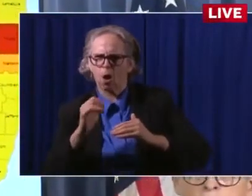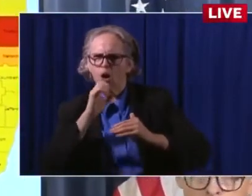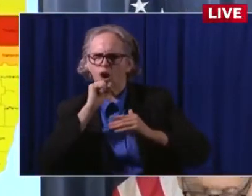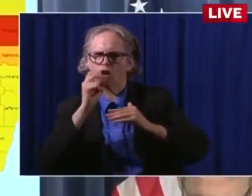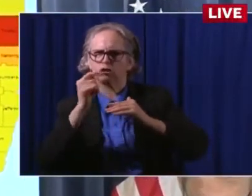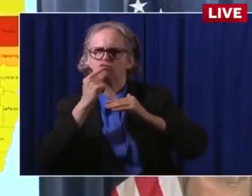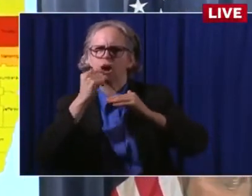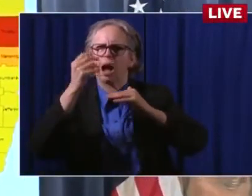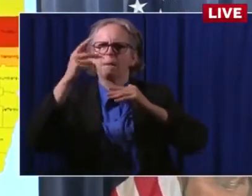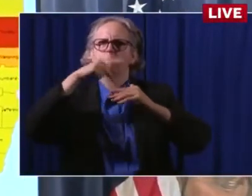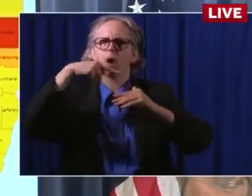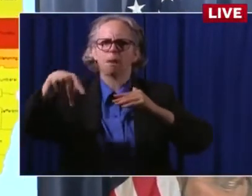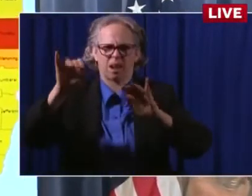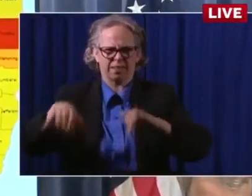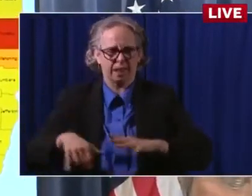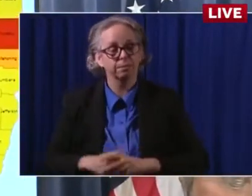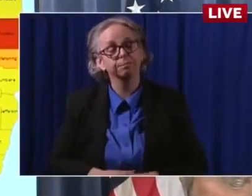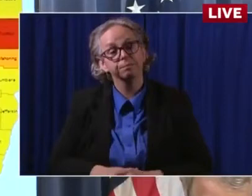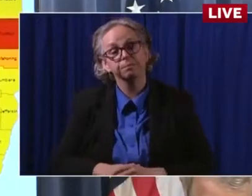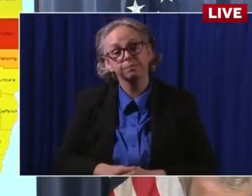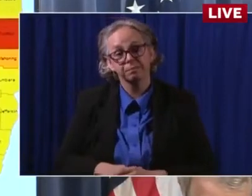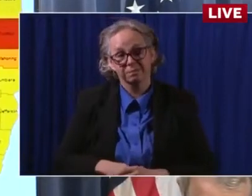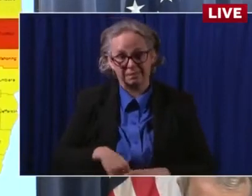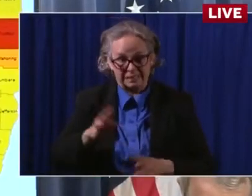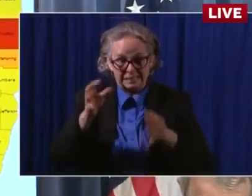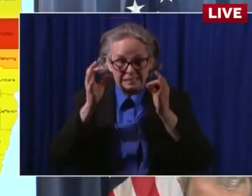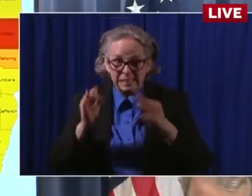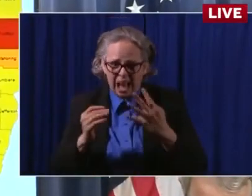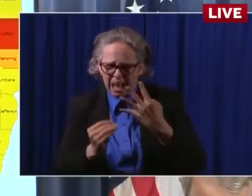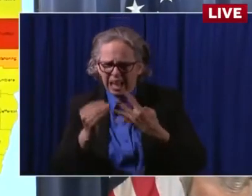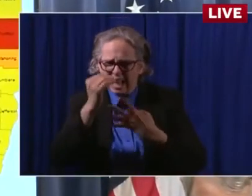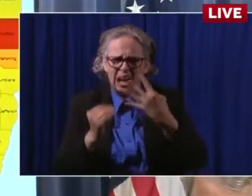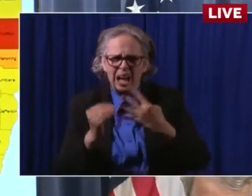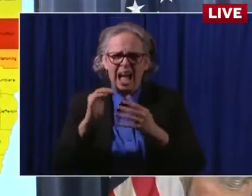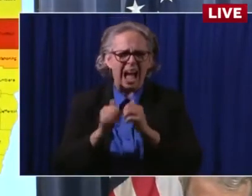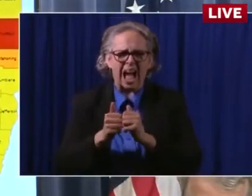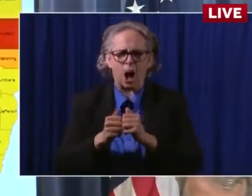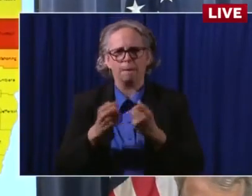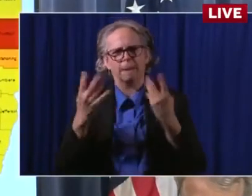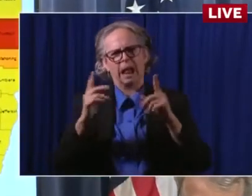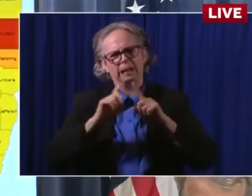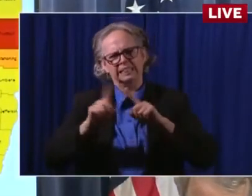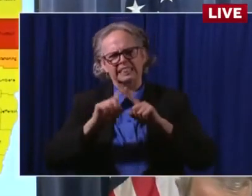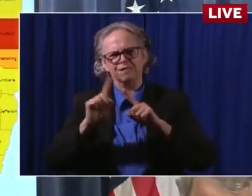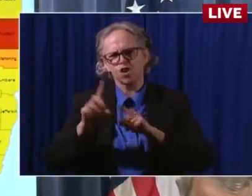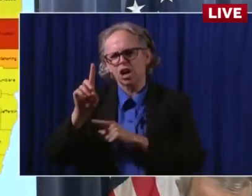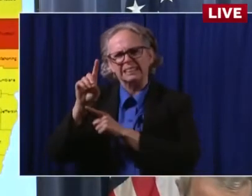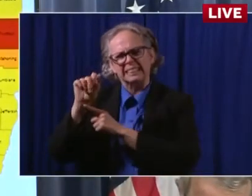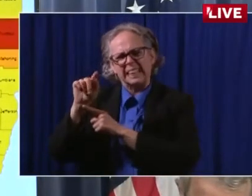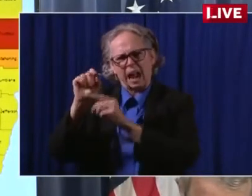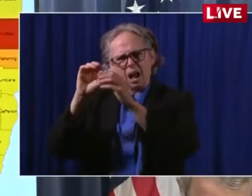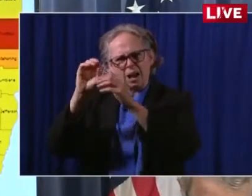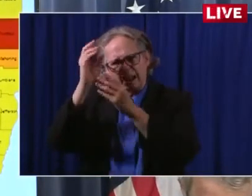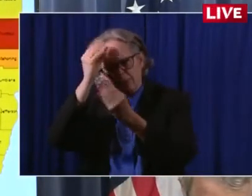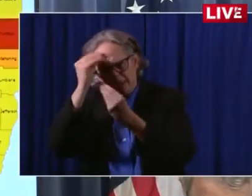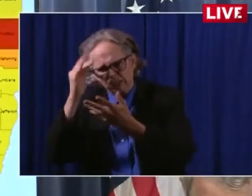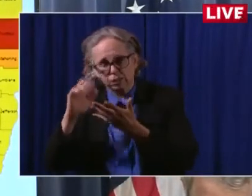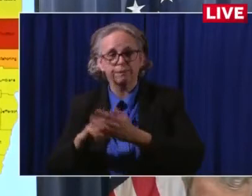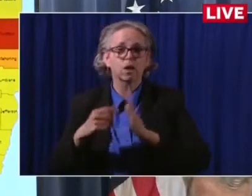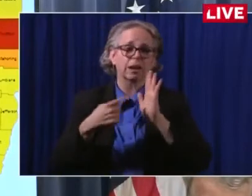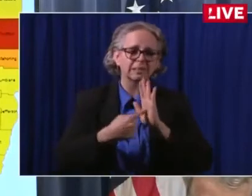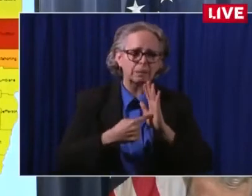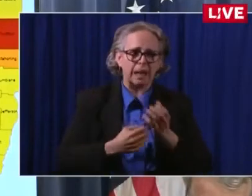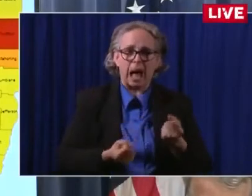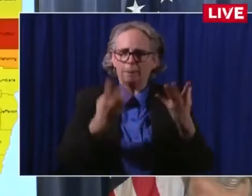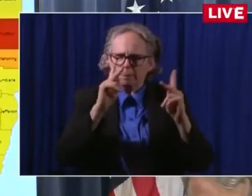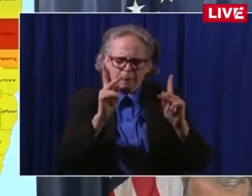I WANT TO REMIND EVERYONE THAT THERE ARE A NUMBER OF DIFFERENT DATA POINTS THAT WE LOOK AT.